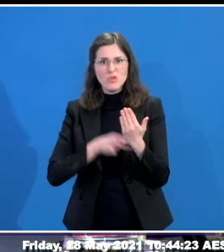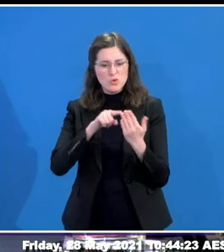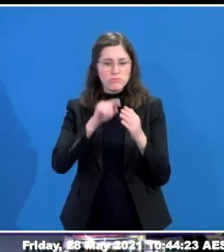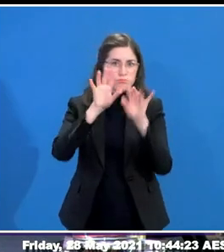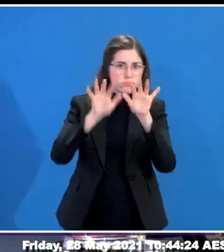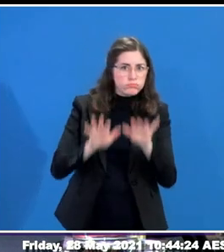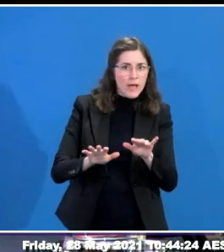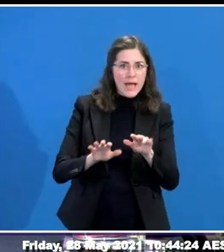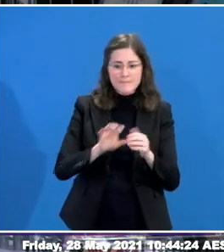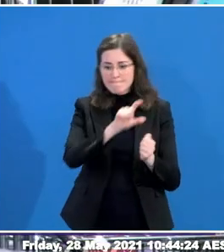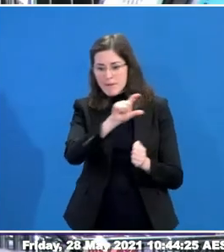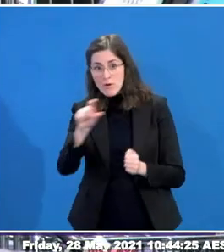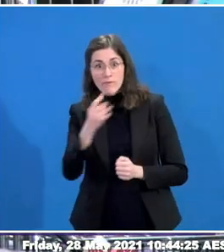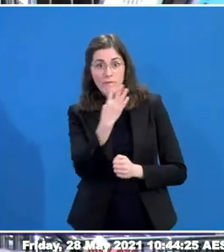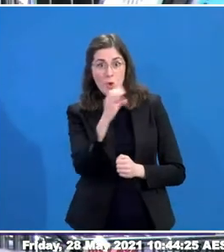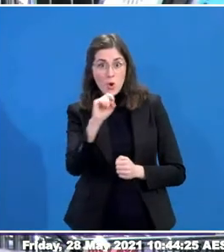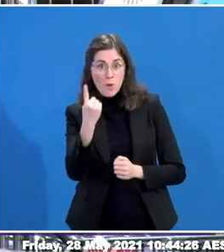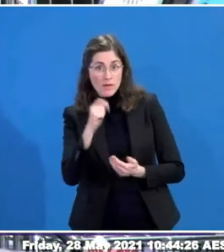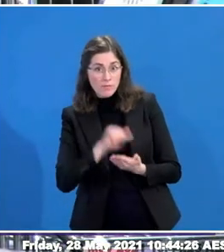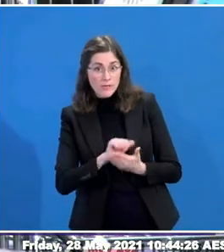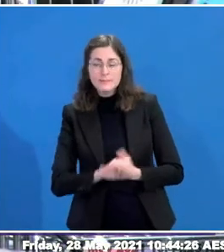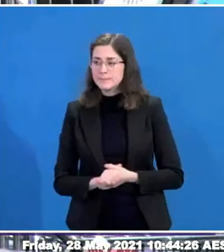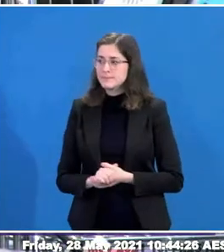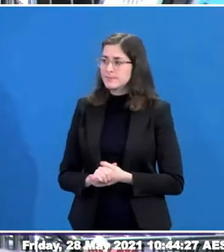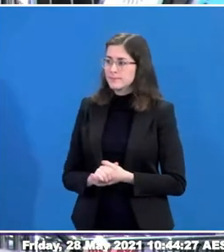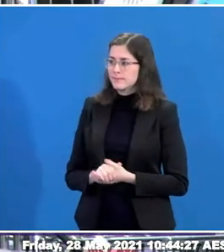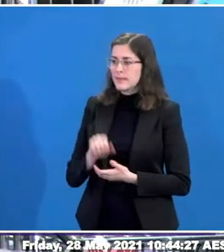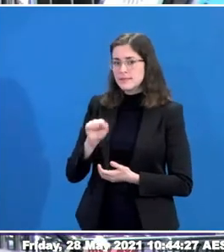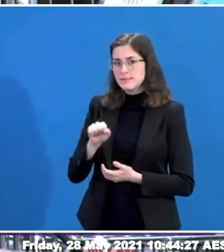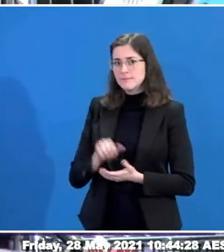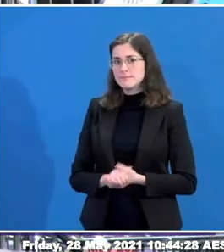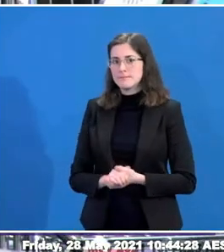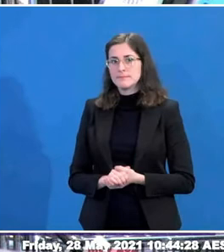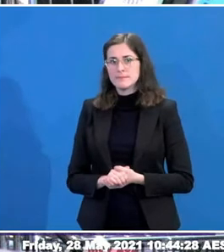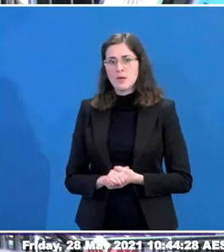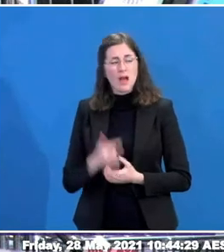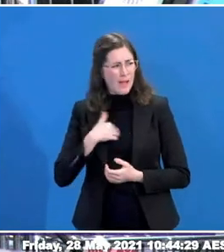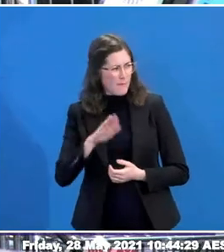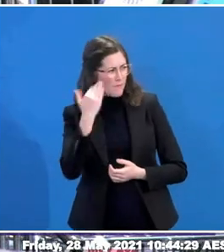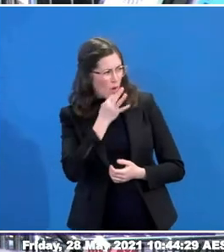I believe so. Okay. Now, I asked you earlier about who within Sunnyfield had been provided with